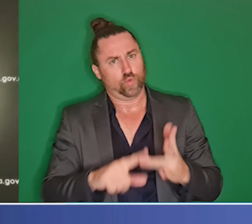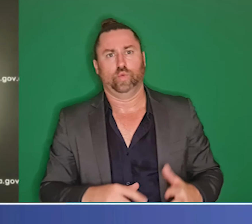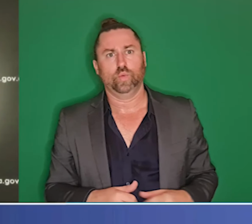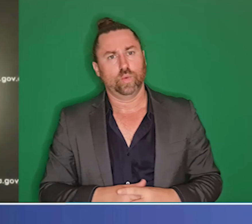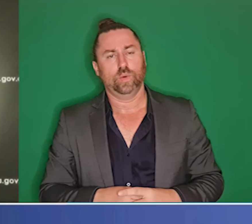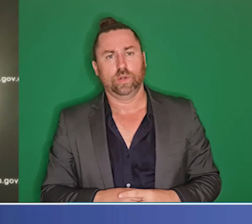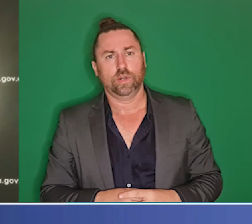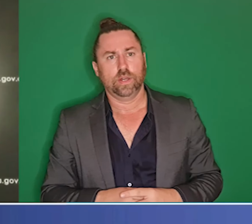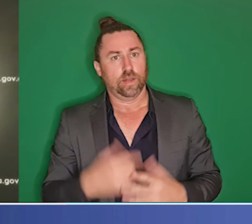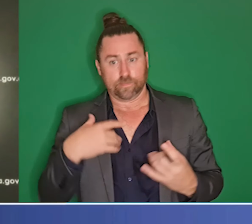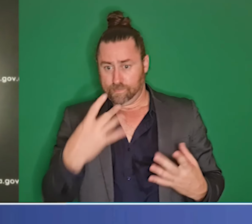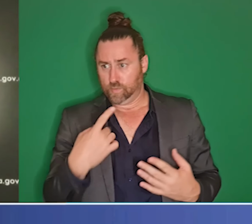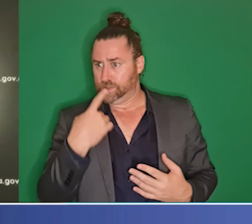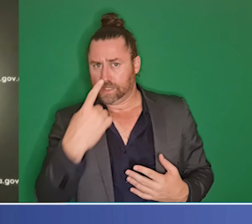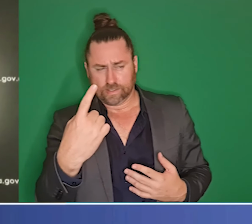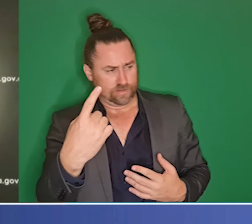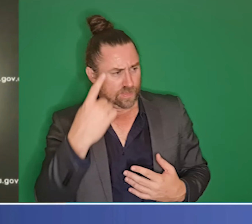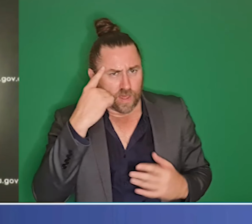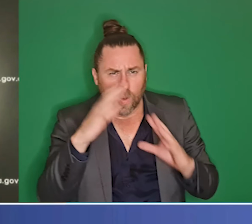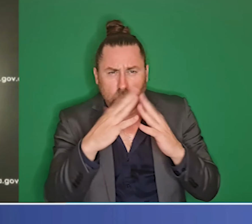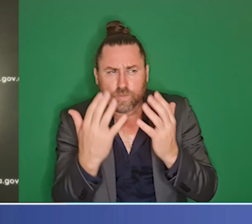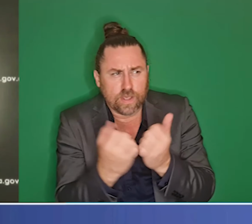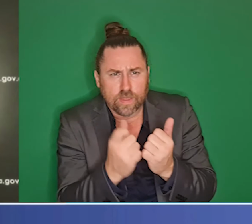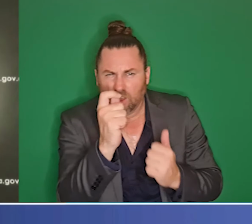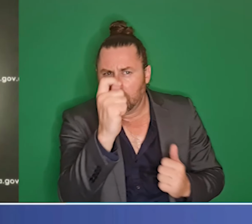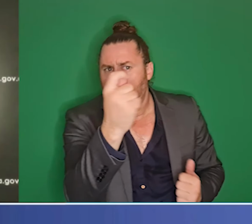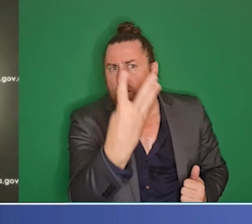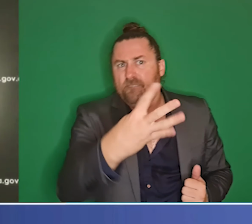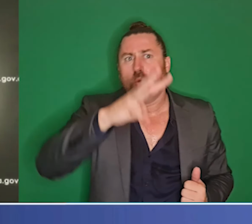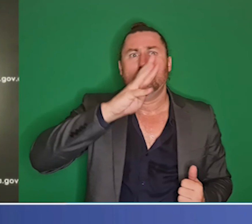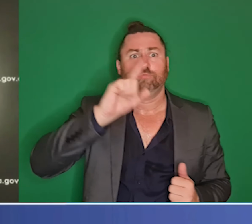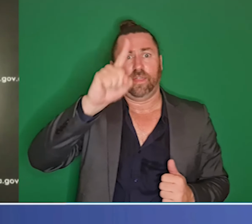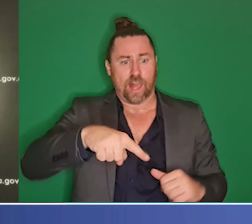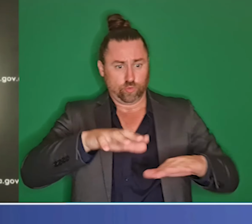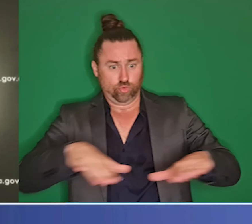As I've said already, we've had almost 400,000 children vaccinated.